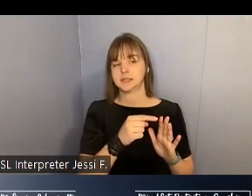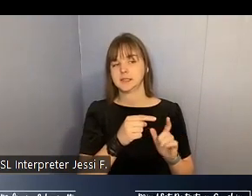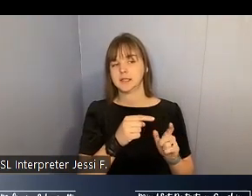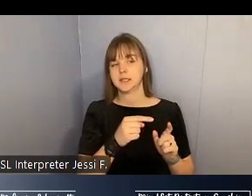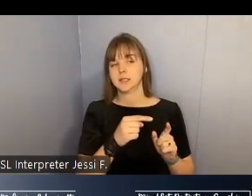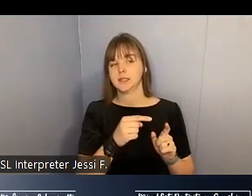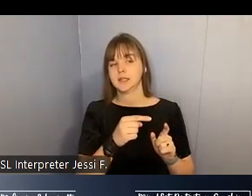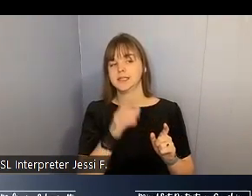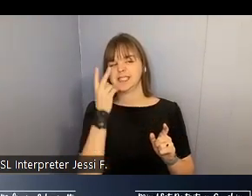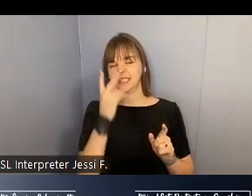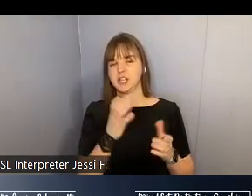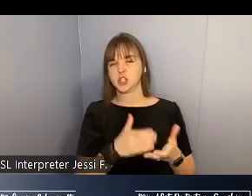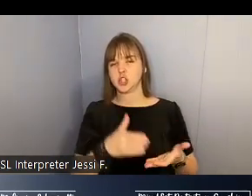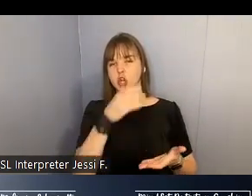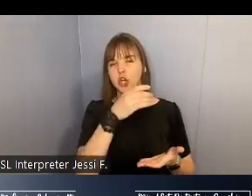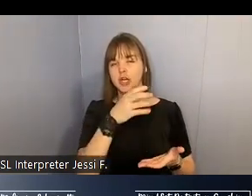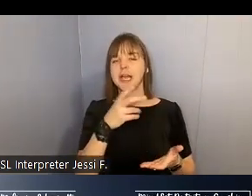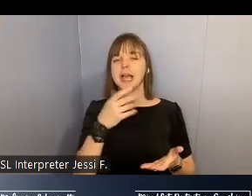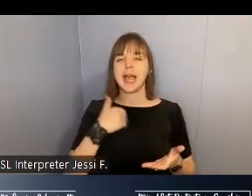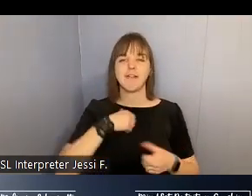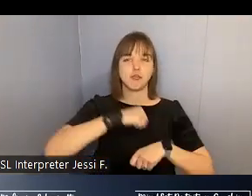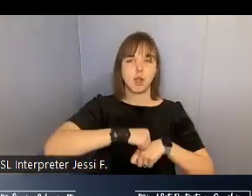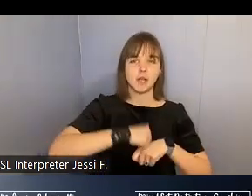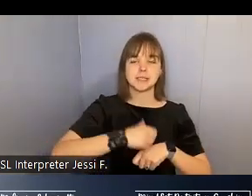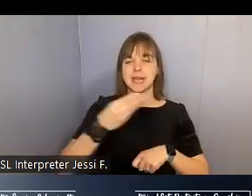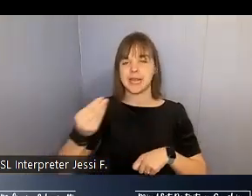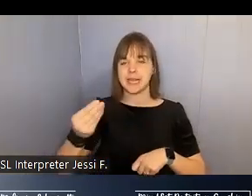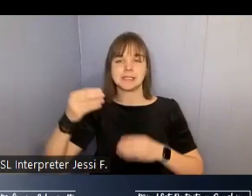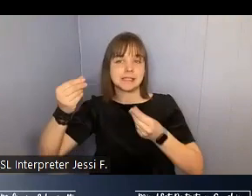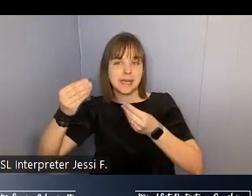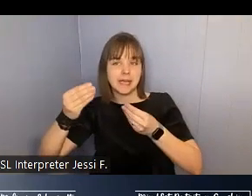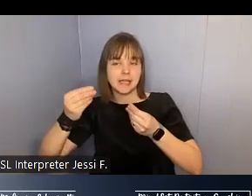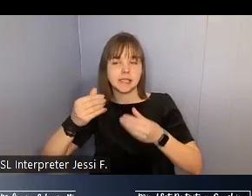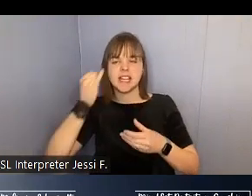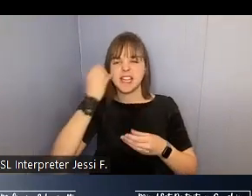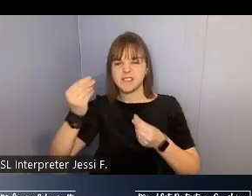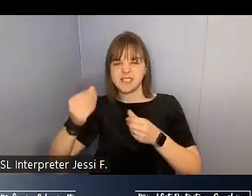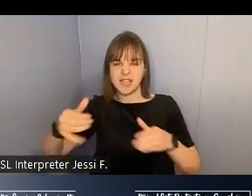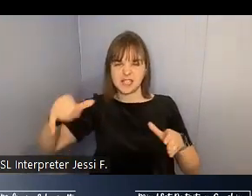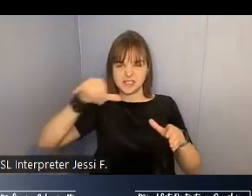So we need to fit those big rocks in first. So we want to start to identify, what are your most glaring habits in need of attention?